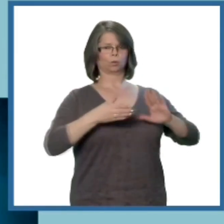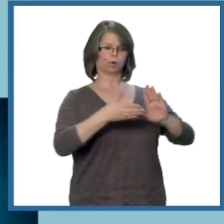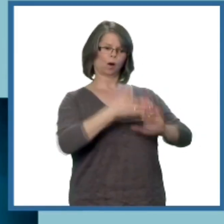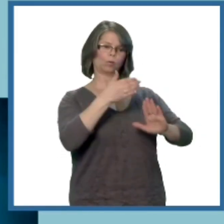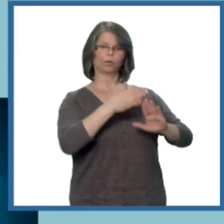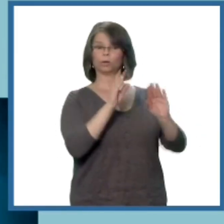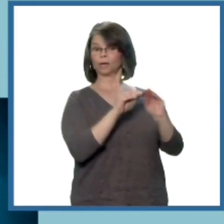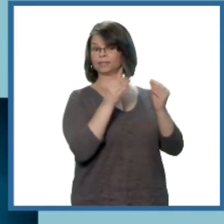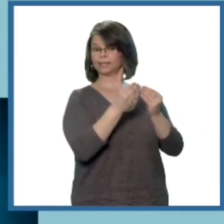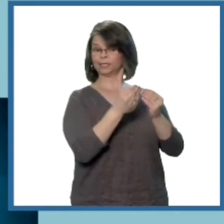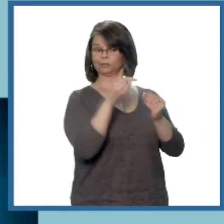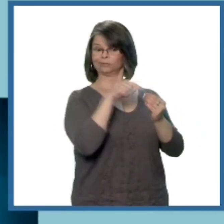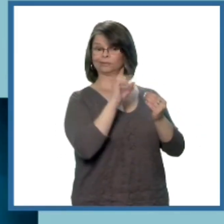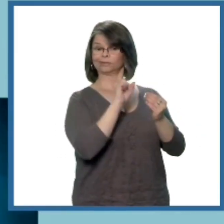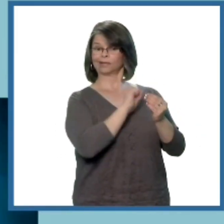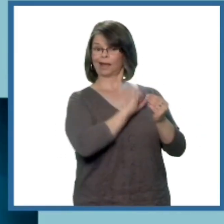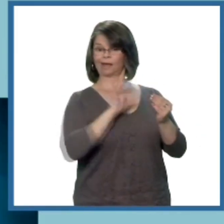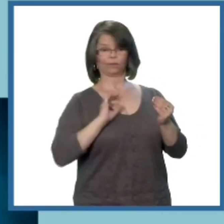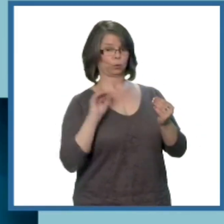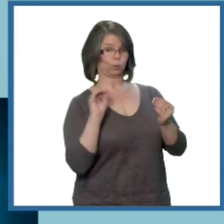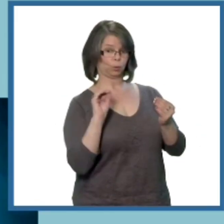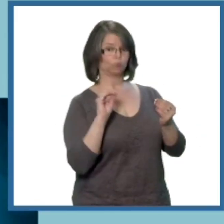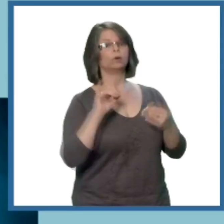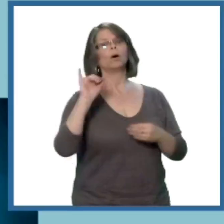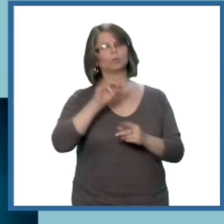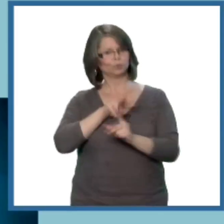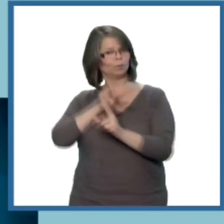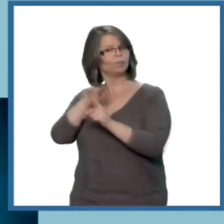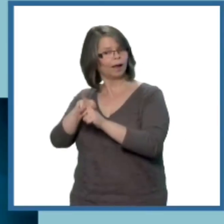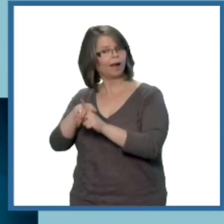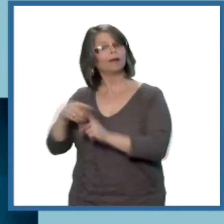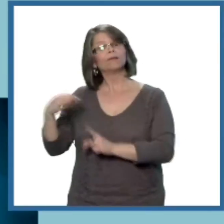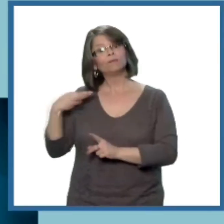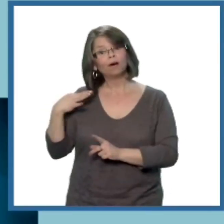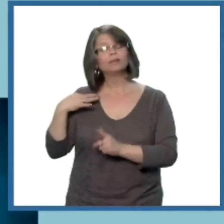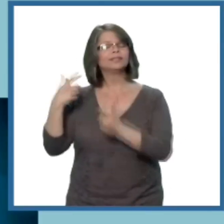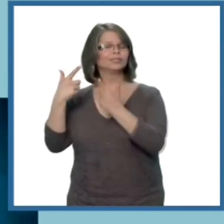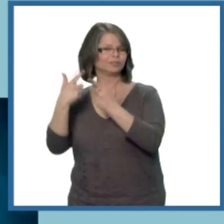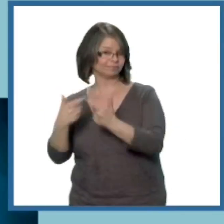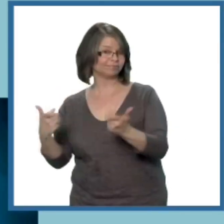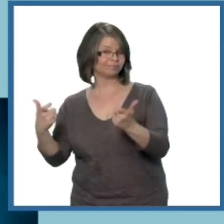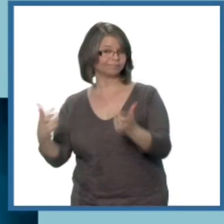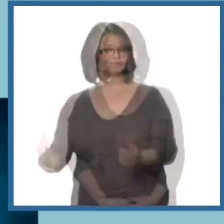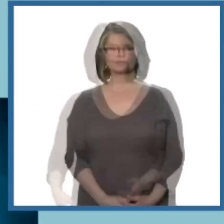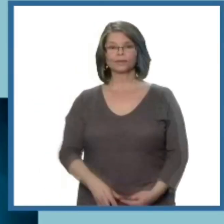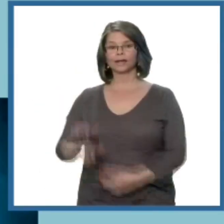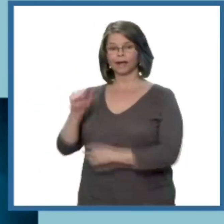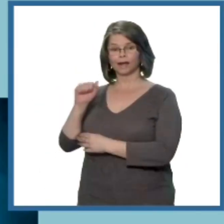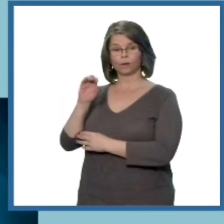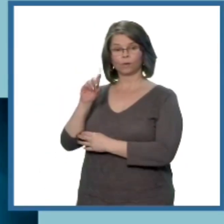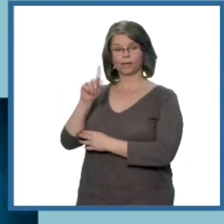The human rights principles of the Code help to inform and guide how AODA standards are to be met.